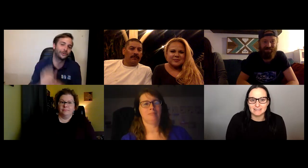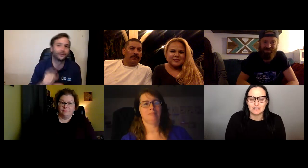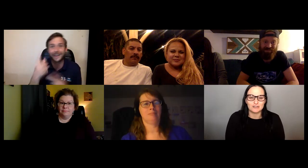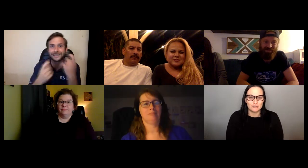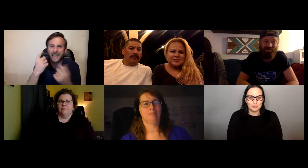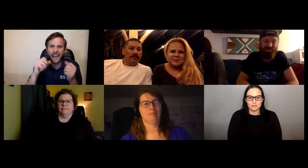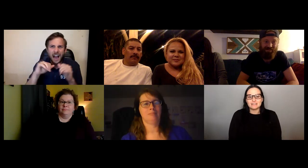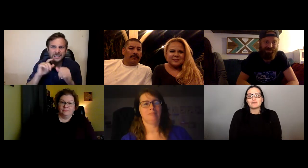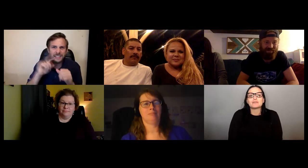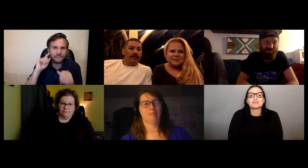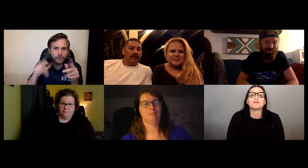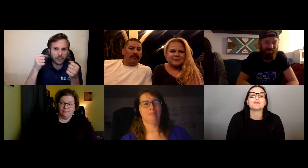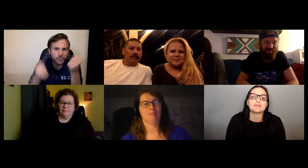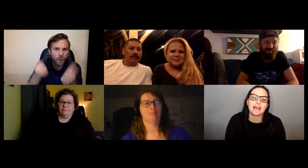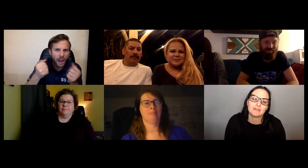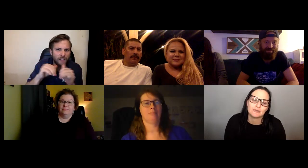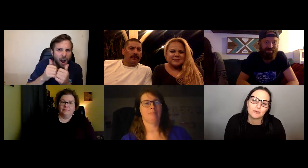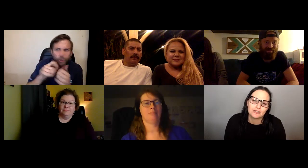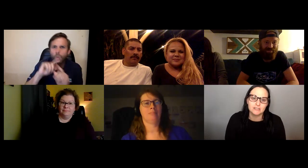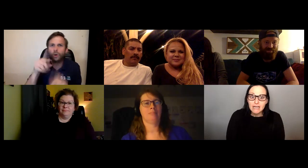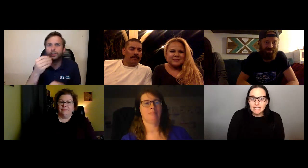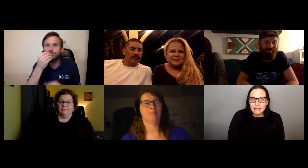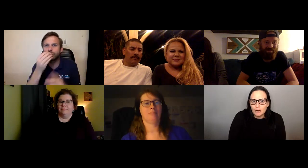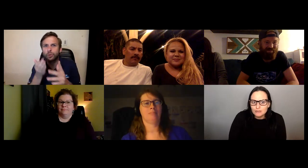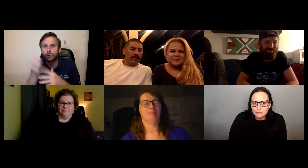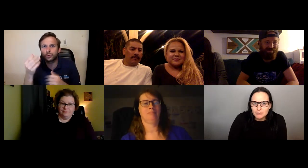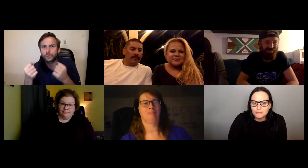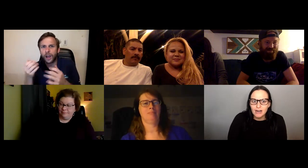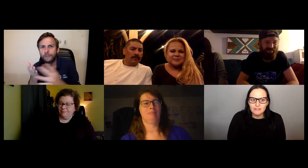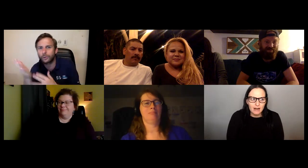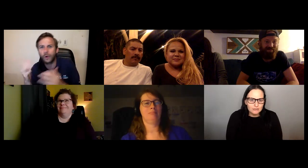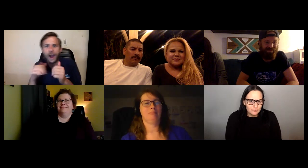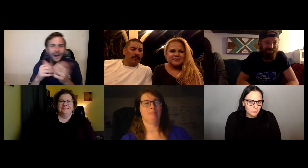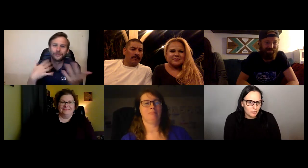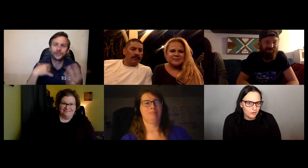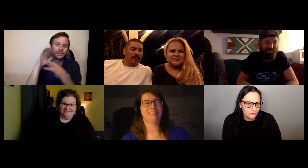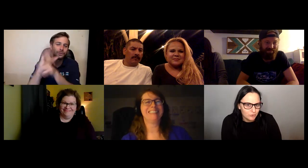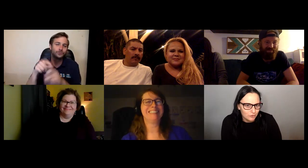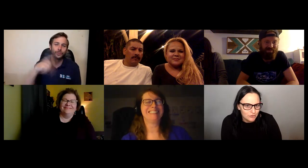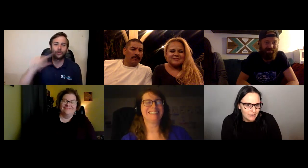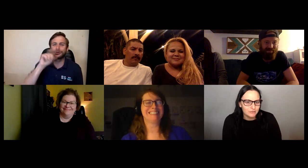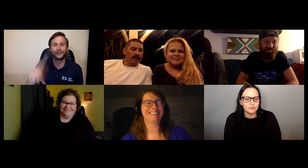just assume and deaf people are so used to having those questions how do deaf people drive how do deaf people order food through the